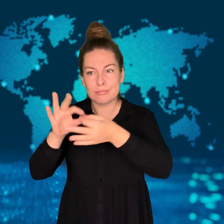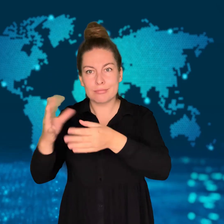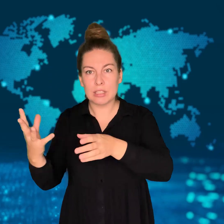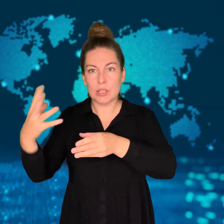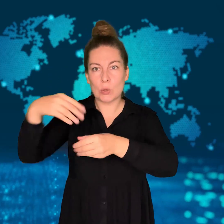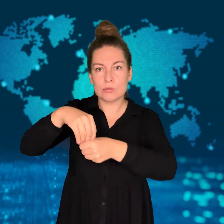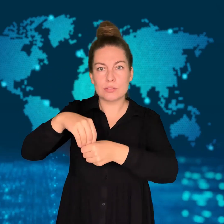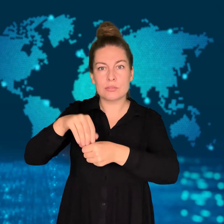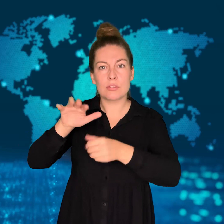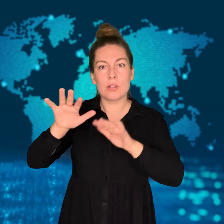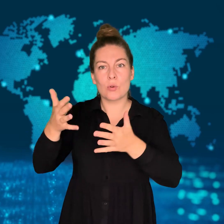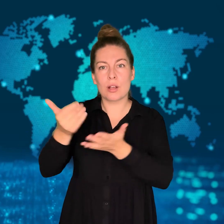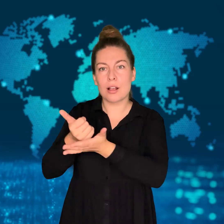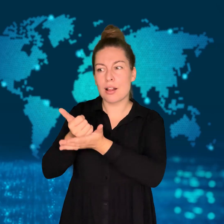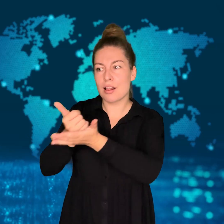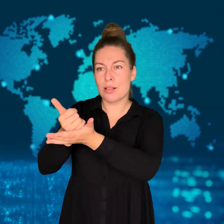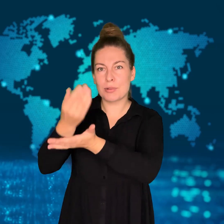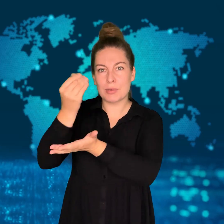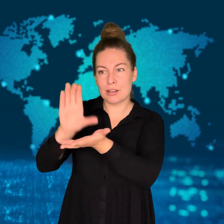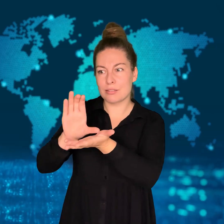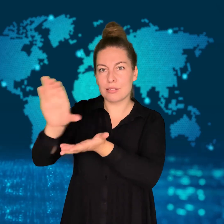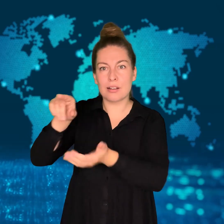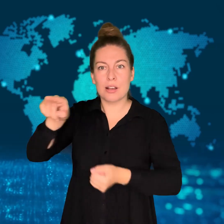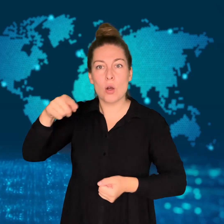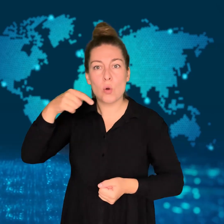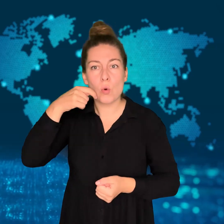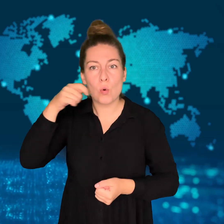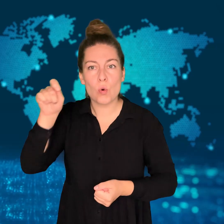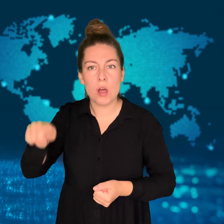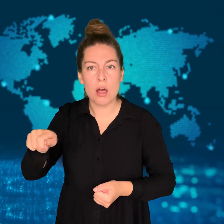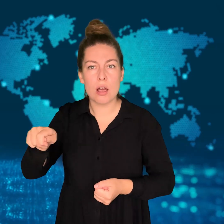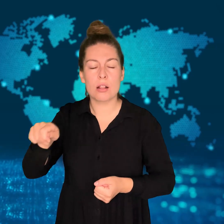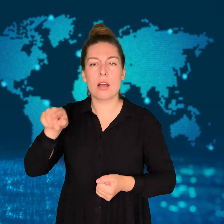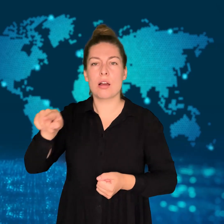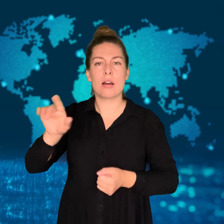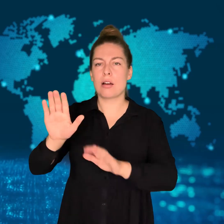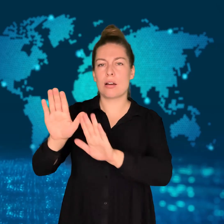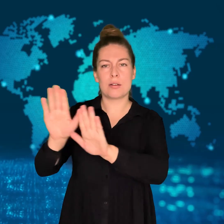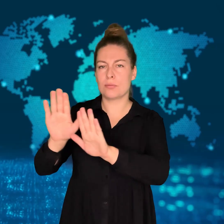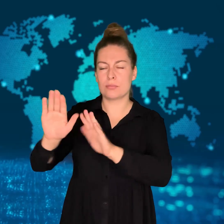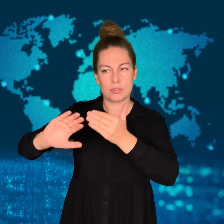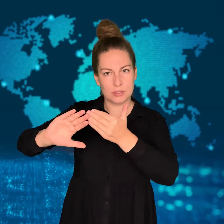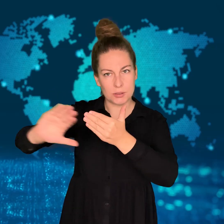Biden noted that it contains $16 billion USD in natural disaster aid,